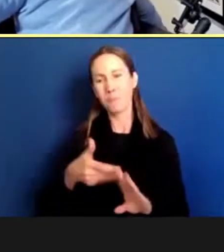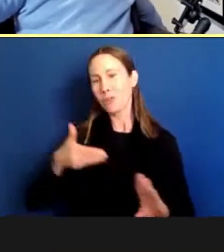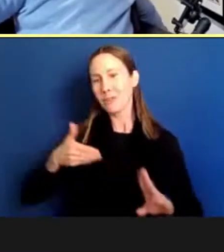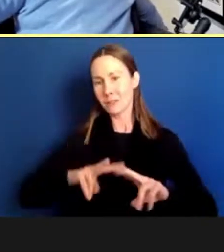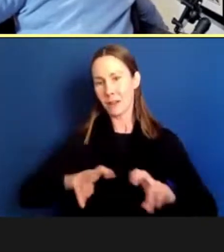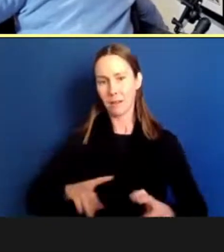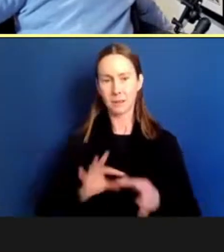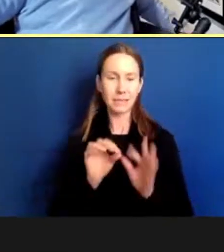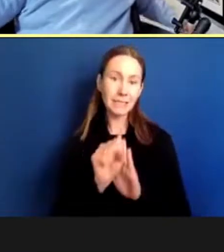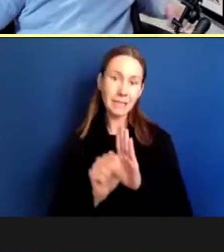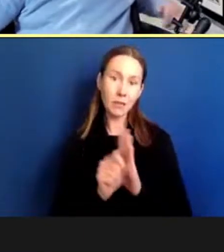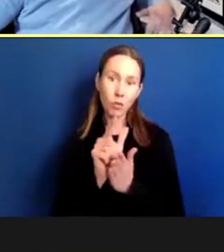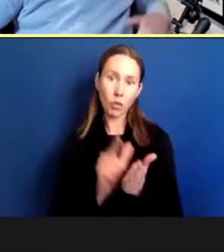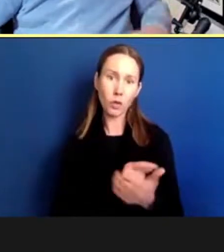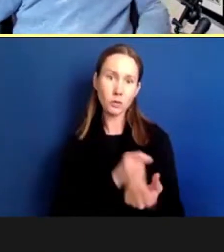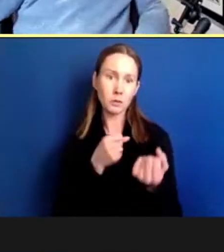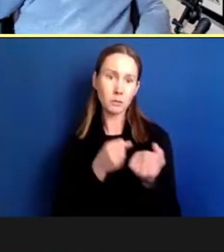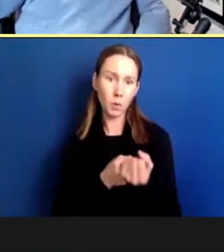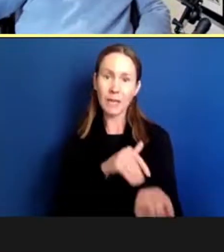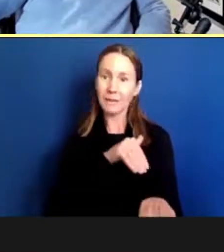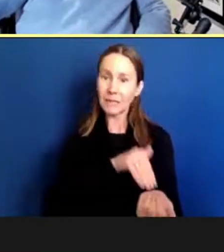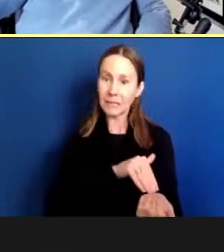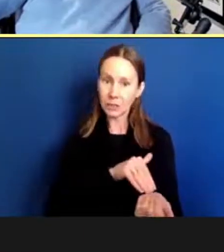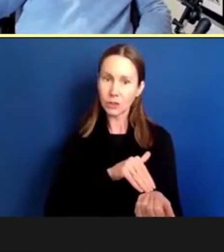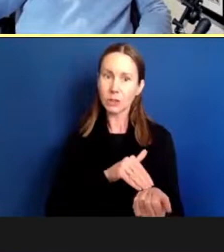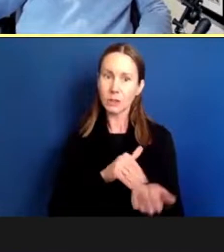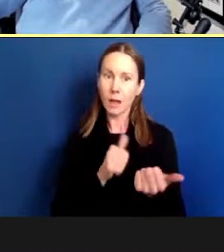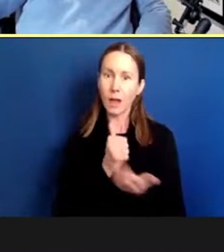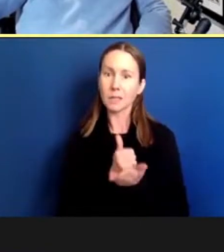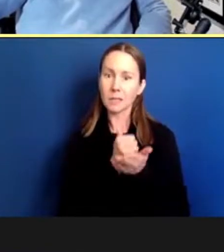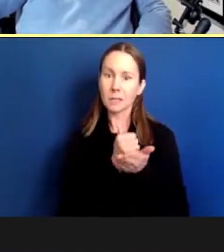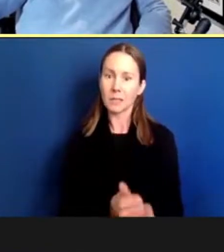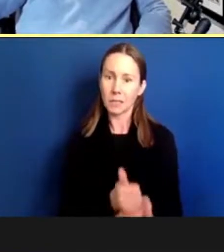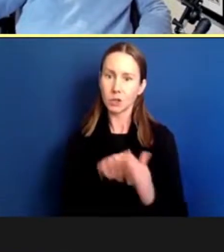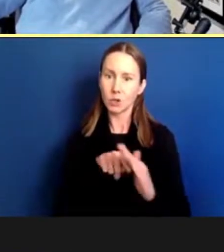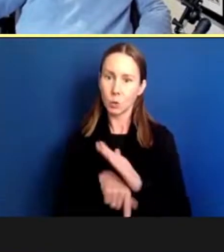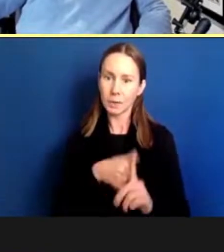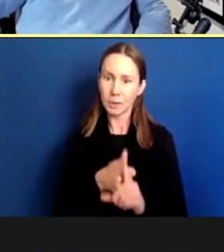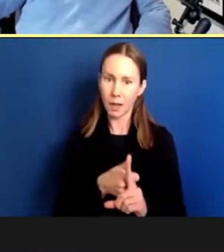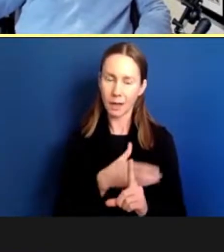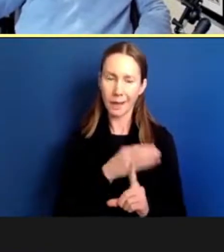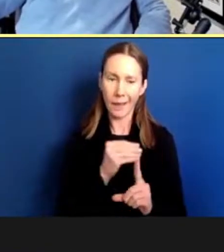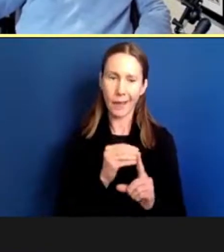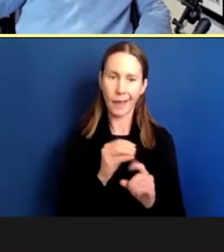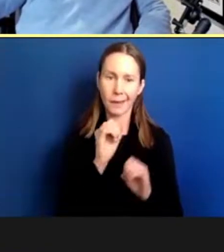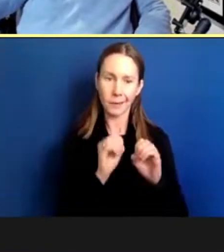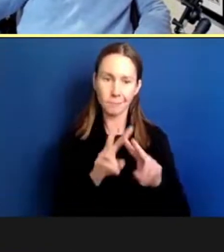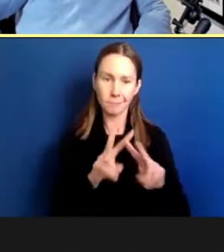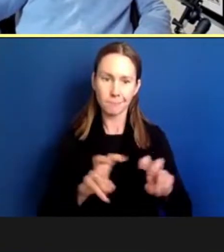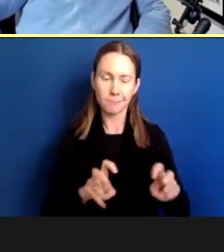supporting physician-assisted suicide and examined the ineffectiveness of purporting safeguards.